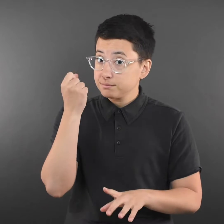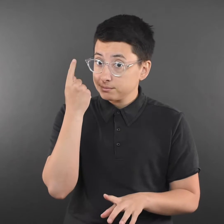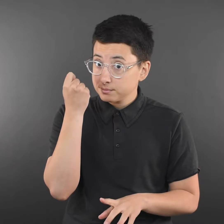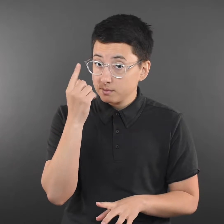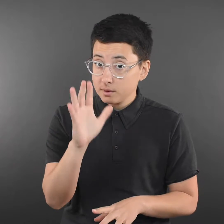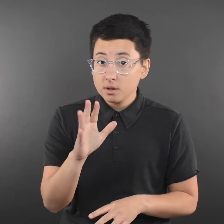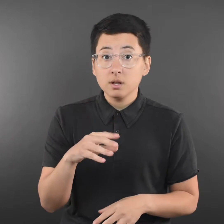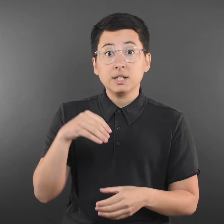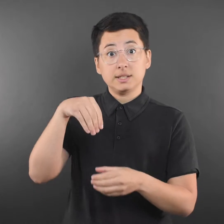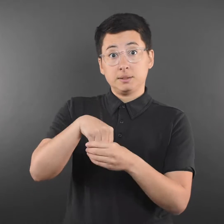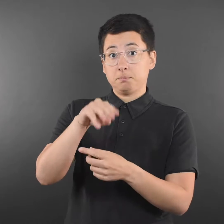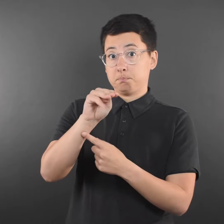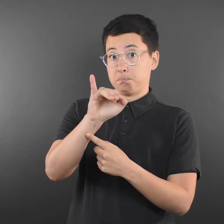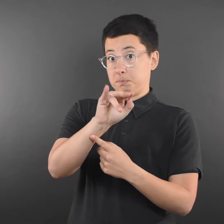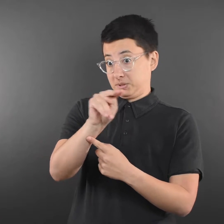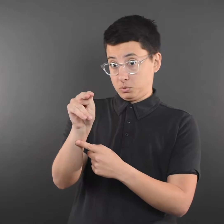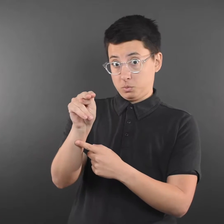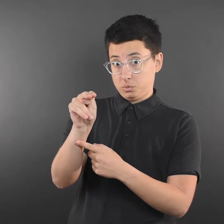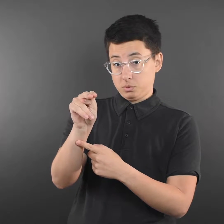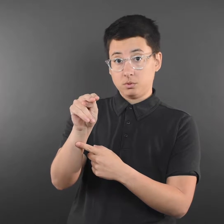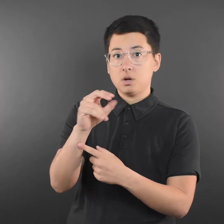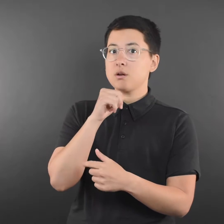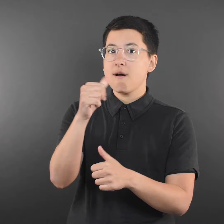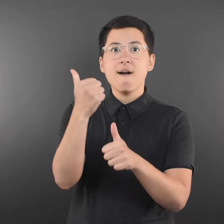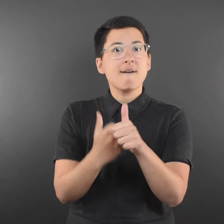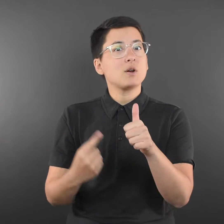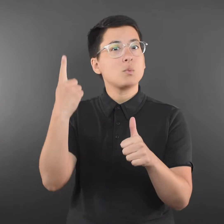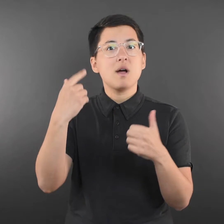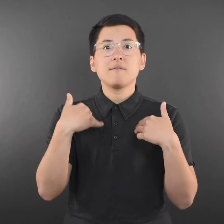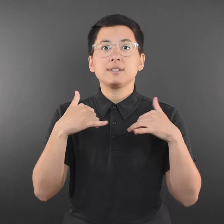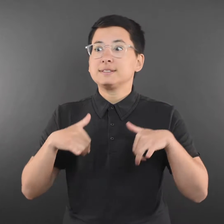However, not everyone in Minnesota has the same chance to be healthy.